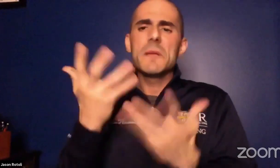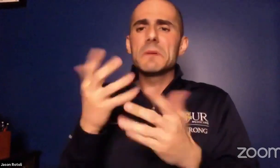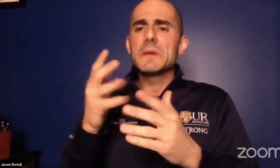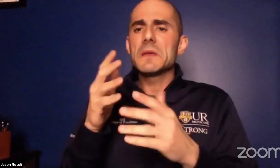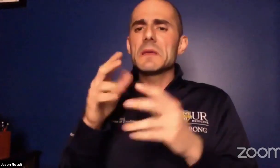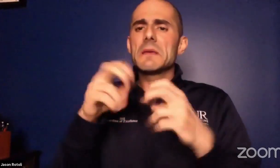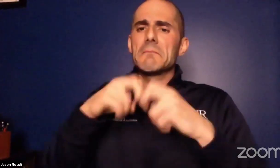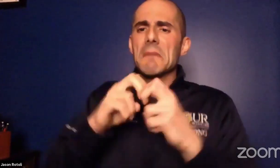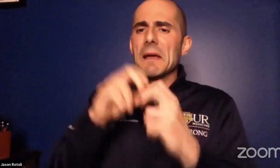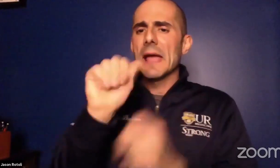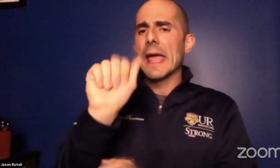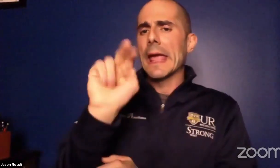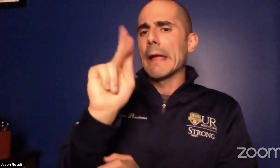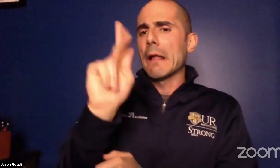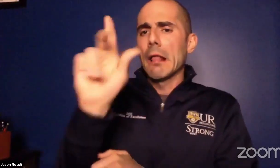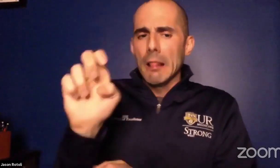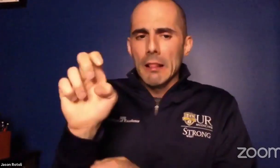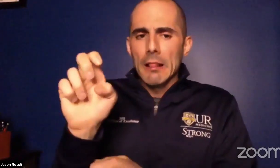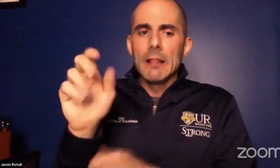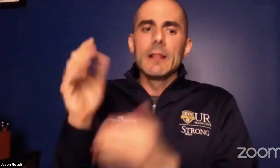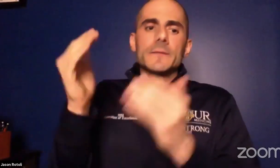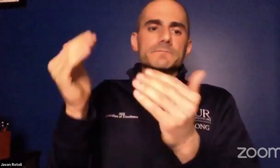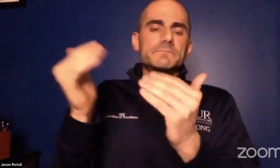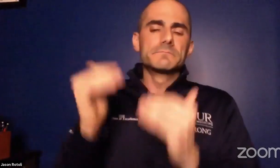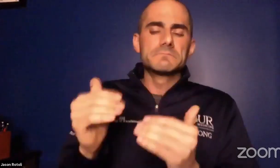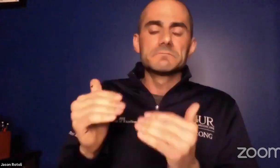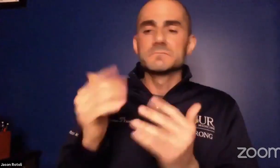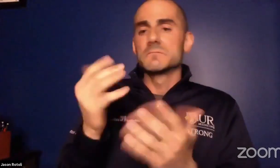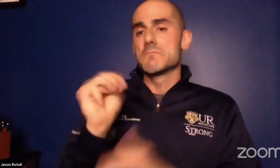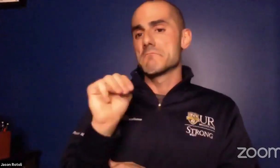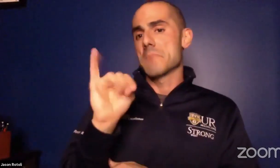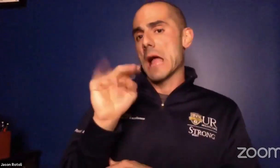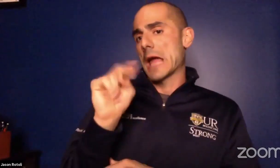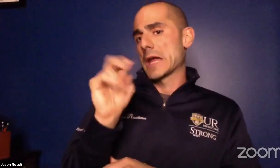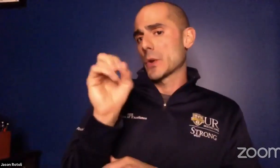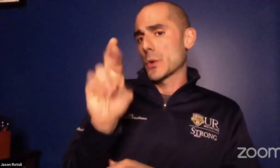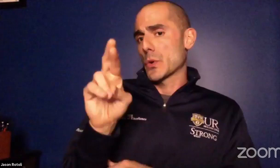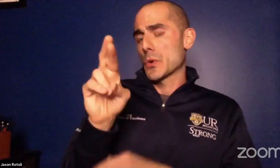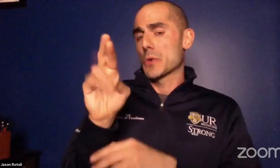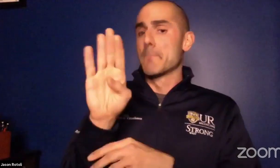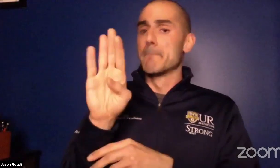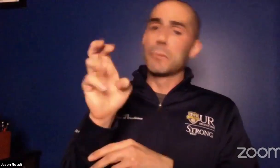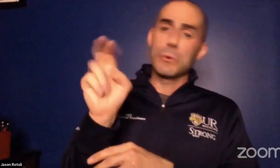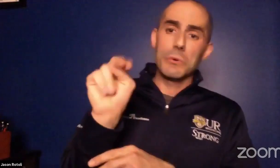issues. It's either a virus or bug you've gotten in your stomach.